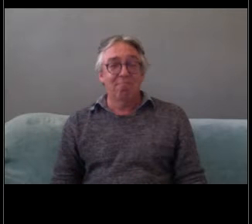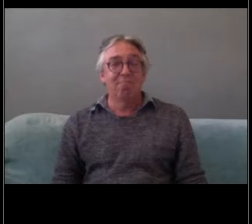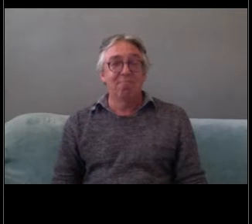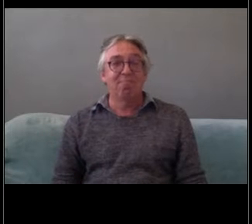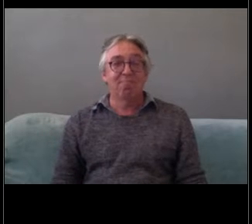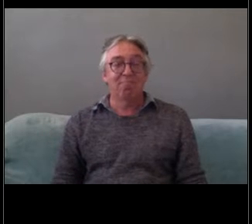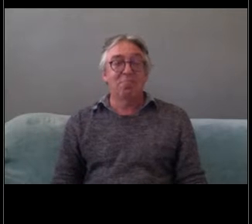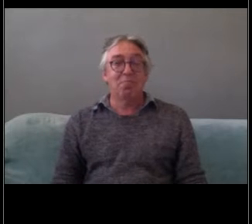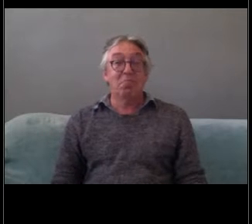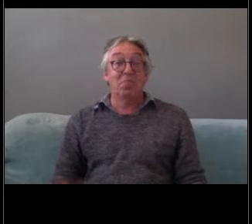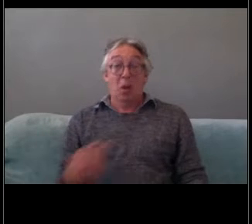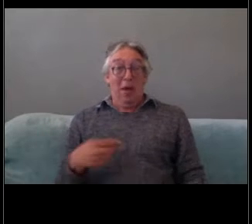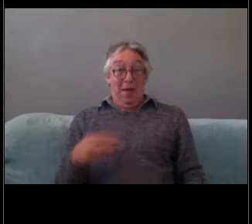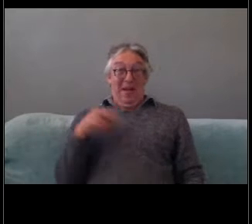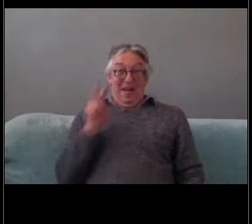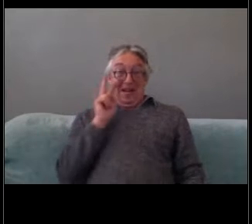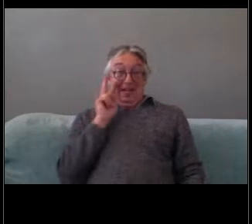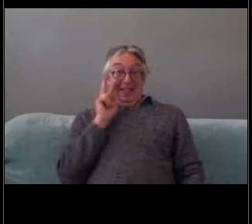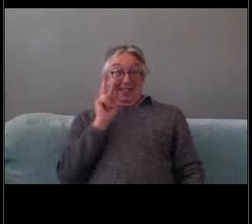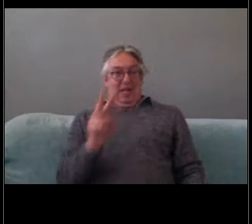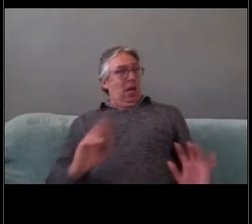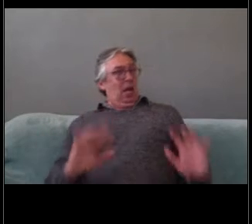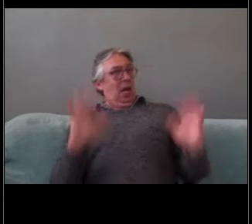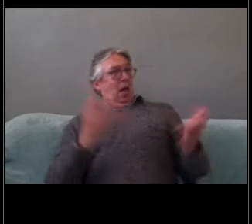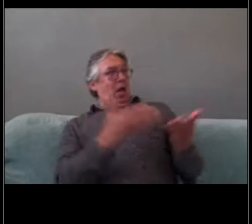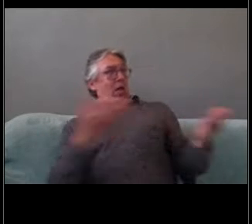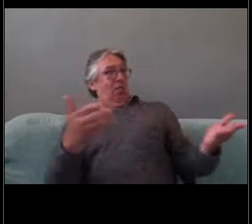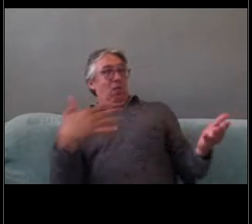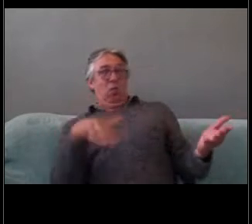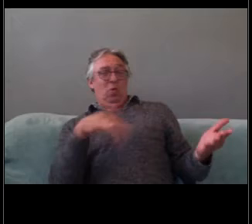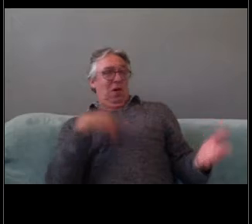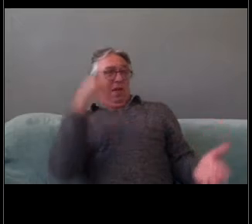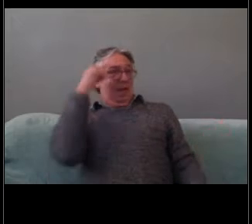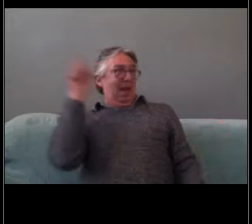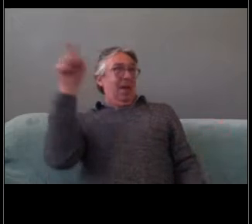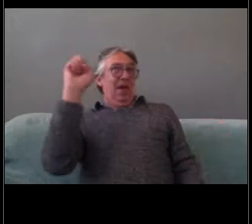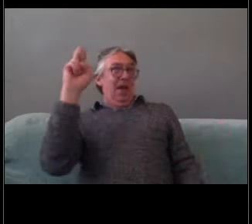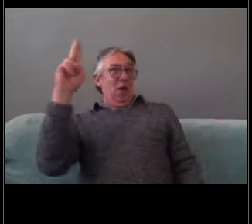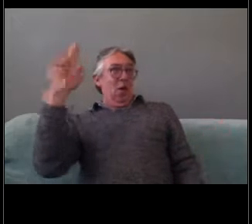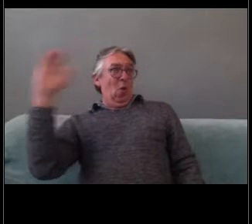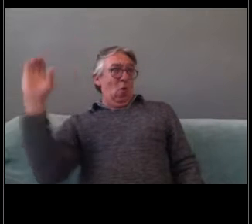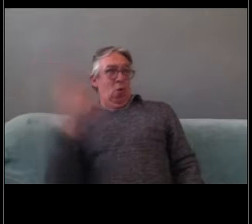the EU funds can make strong and even some quick help